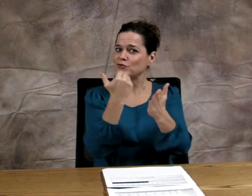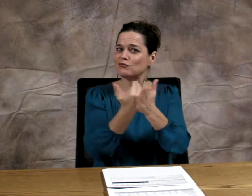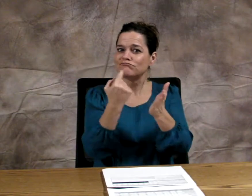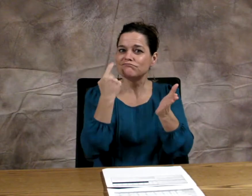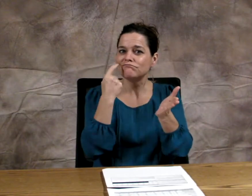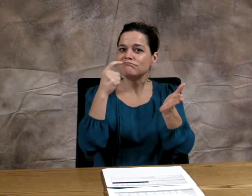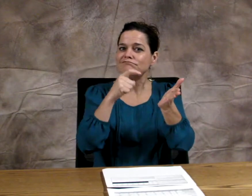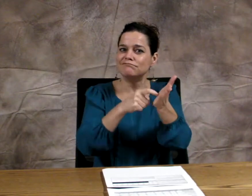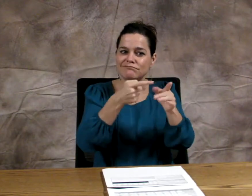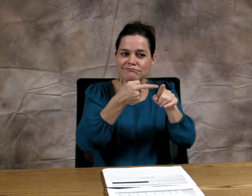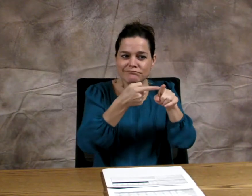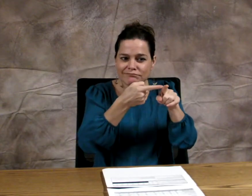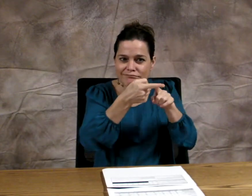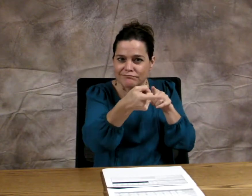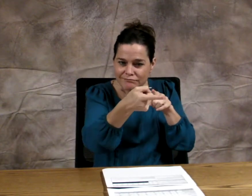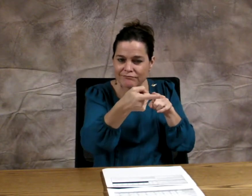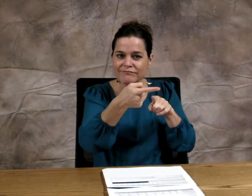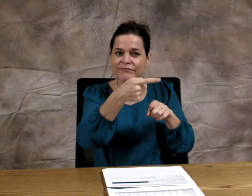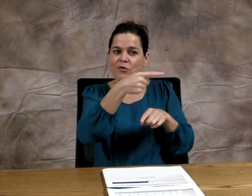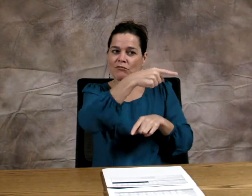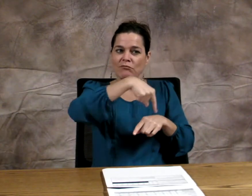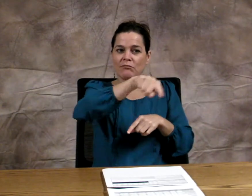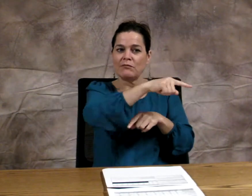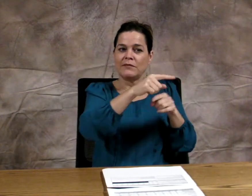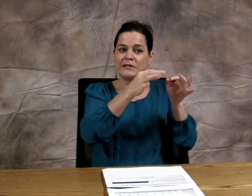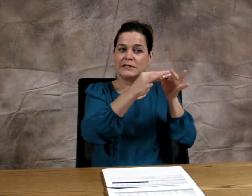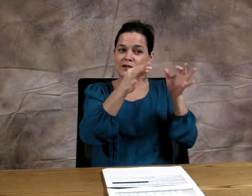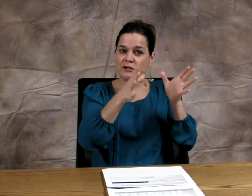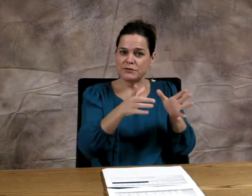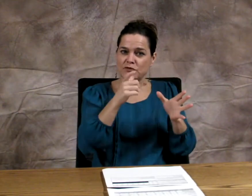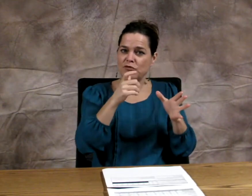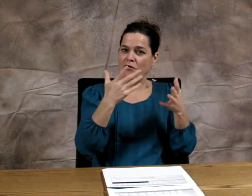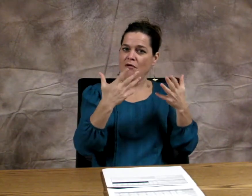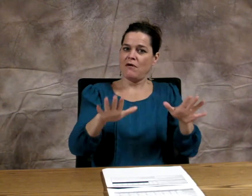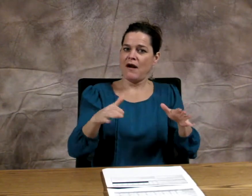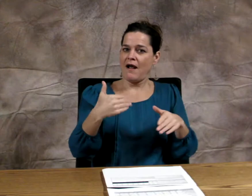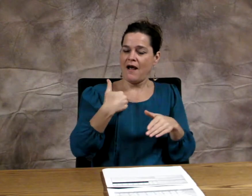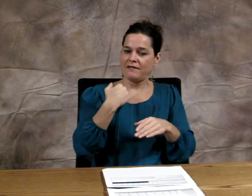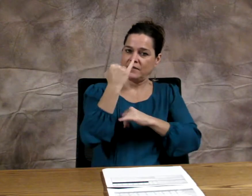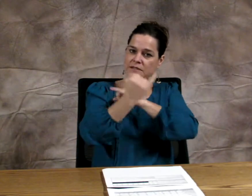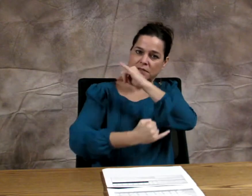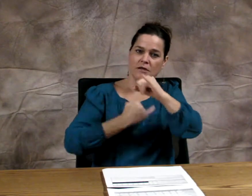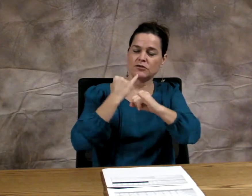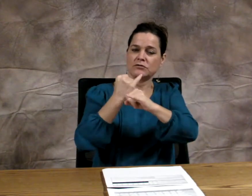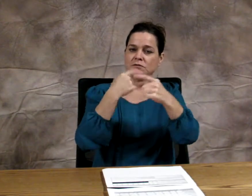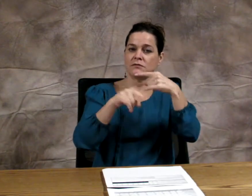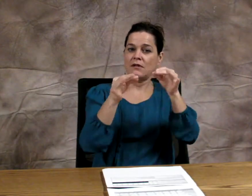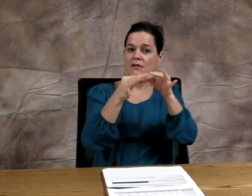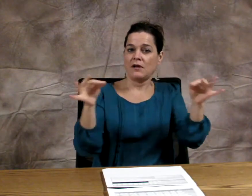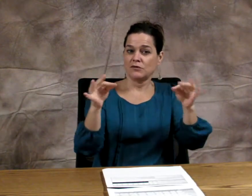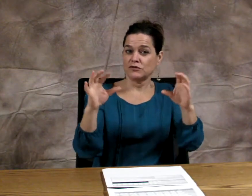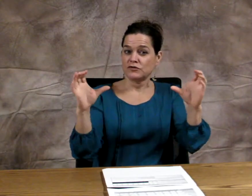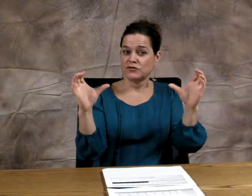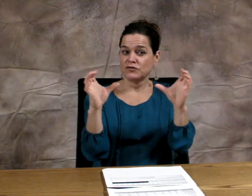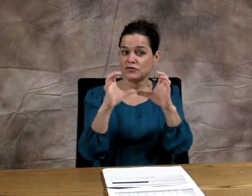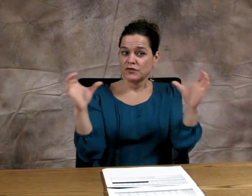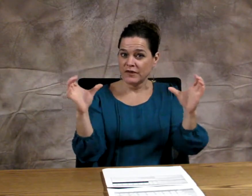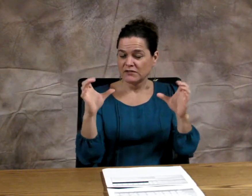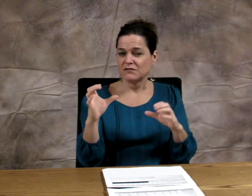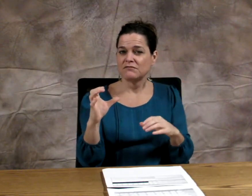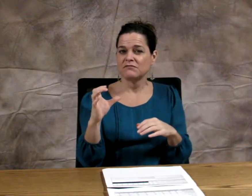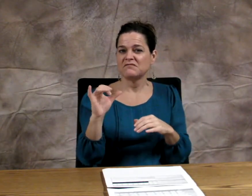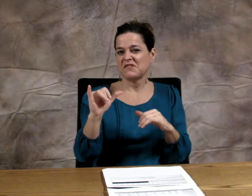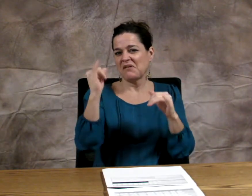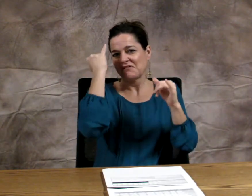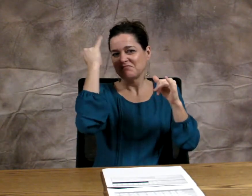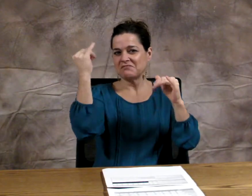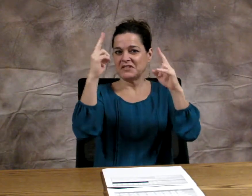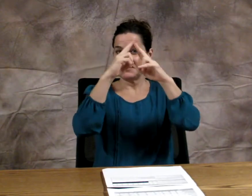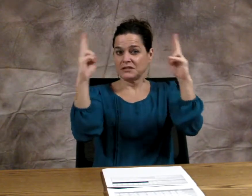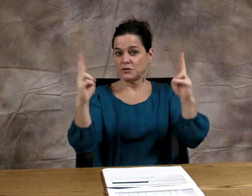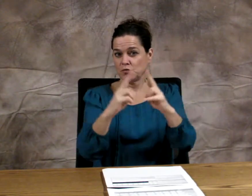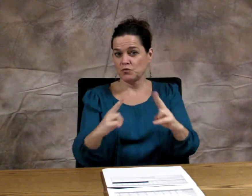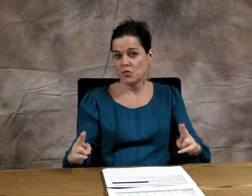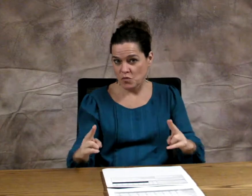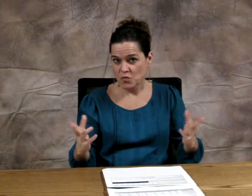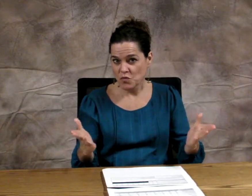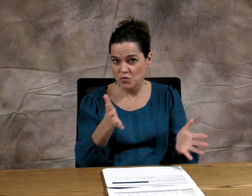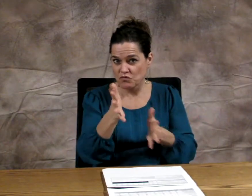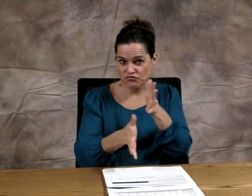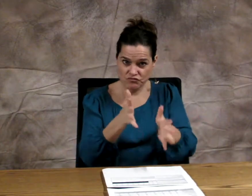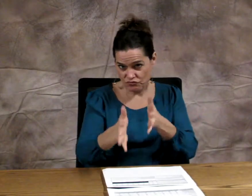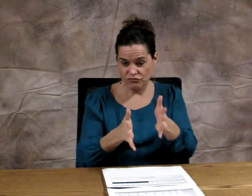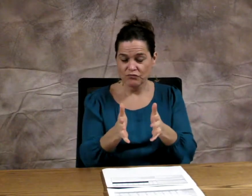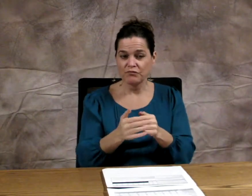Another newly proposed category is for international sign language certification, also known as